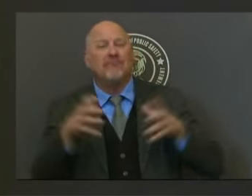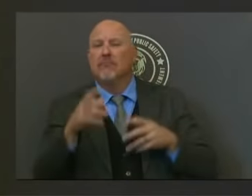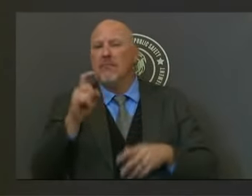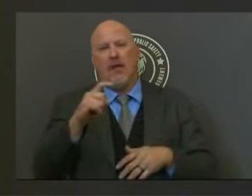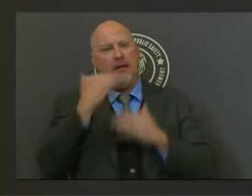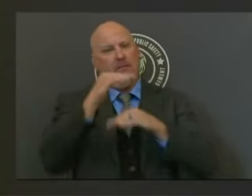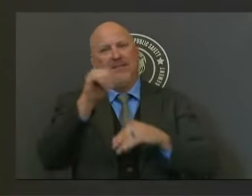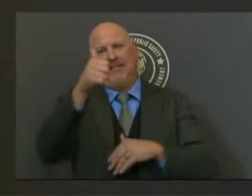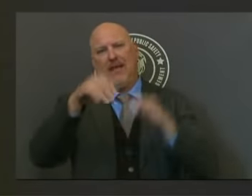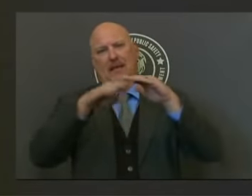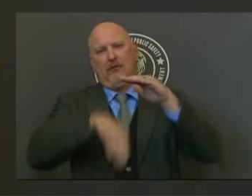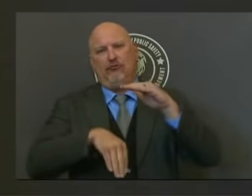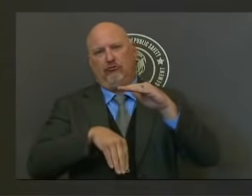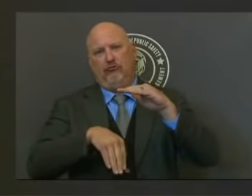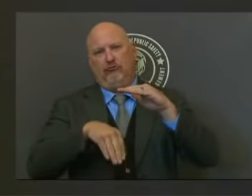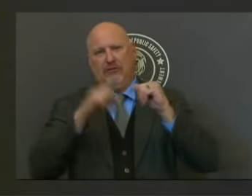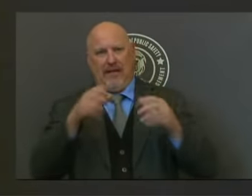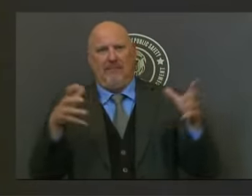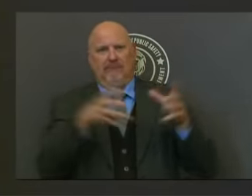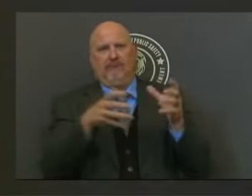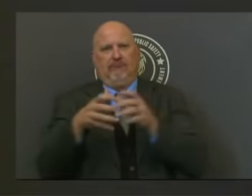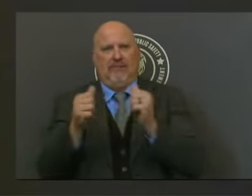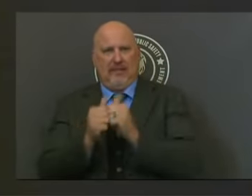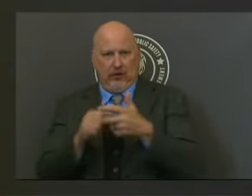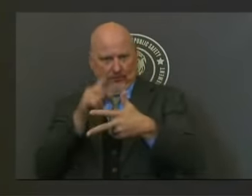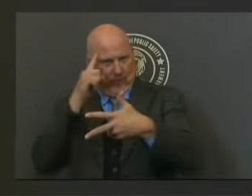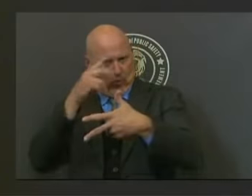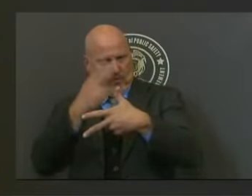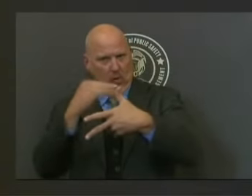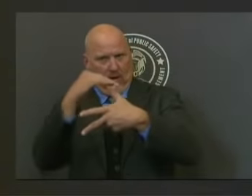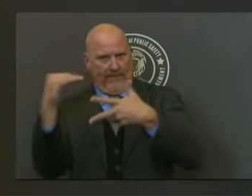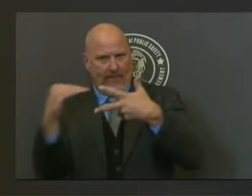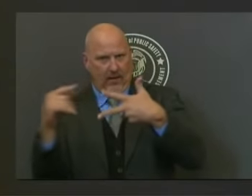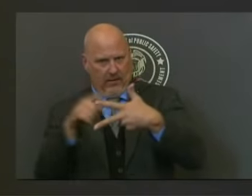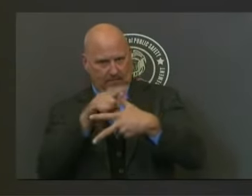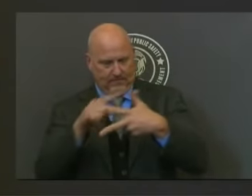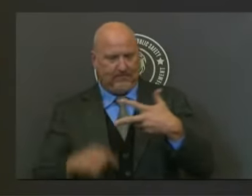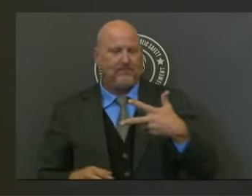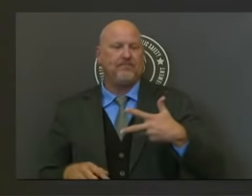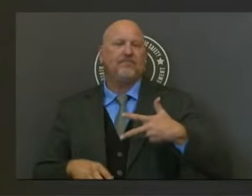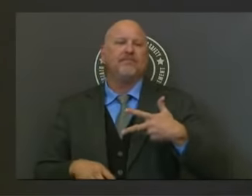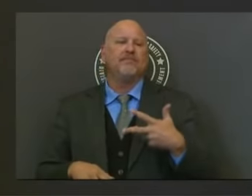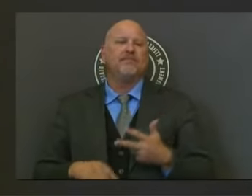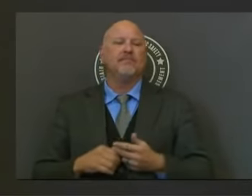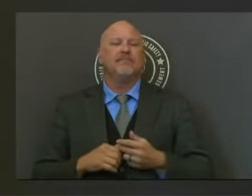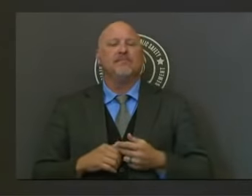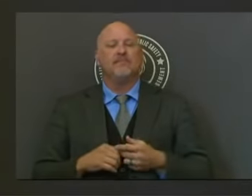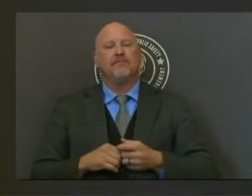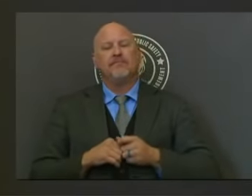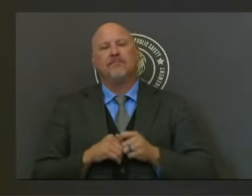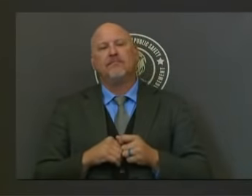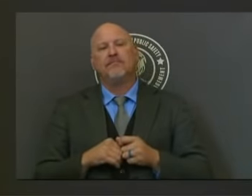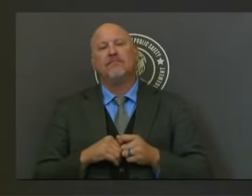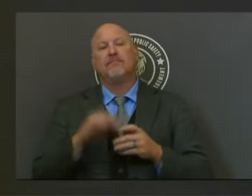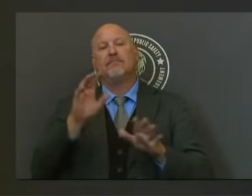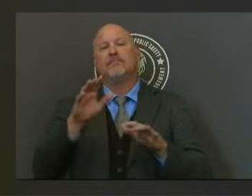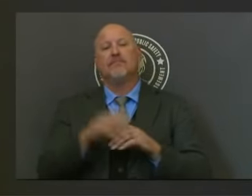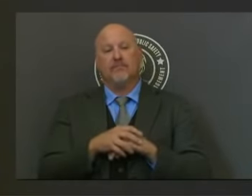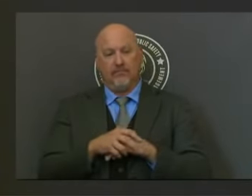breaker that was introduced last week and that is in place until